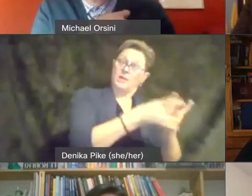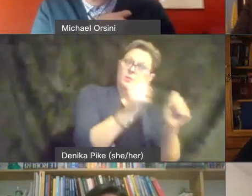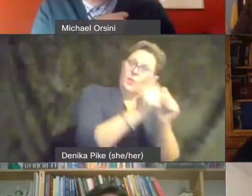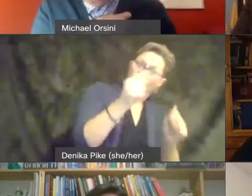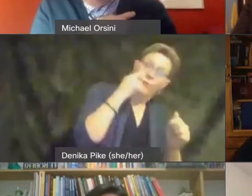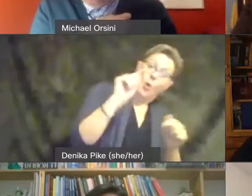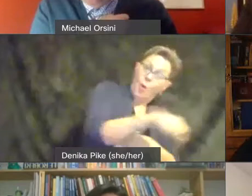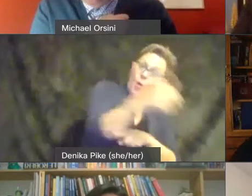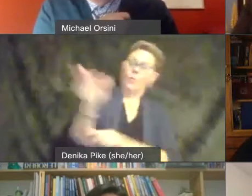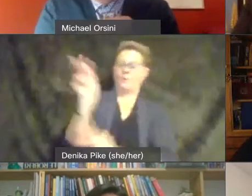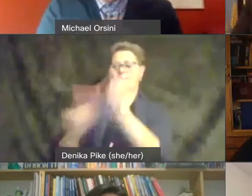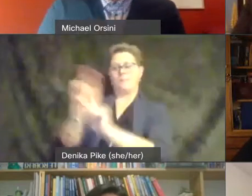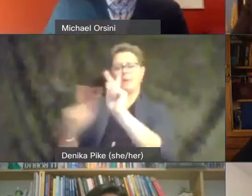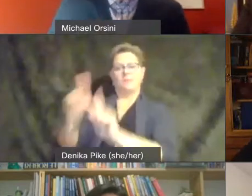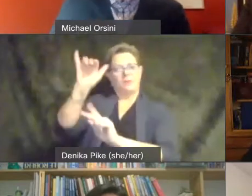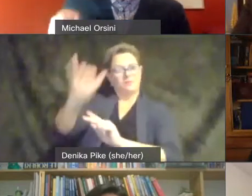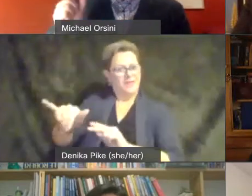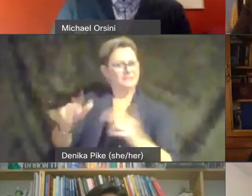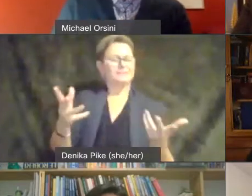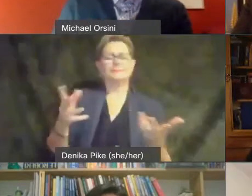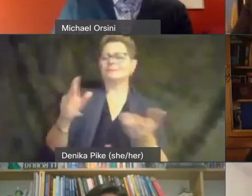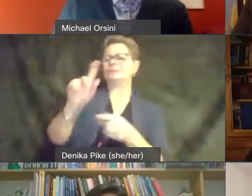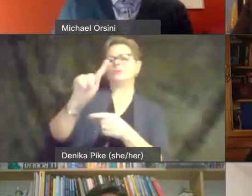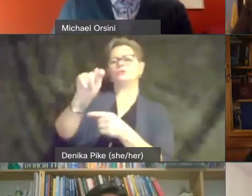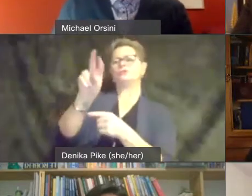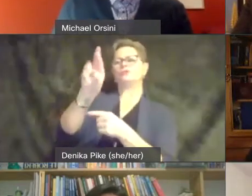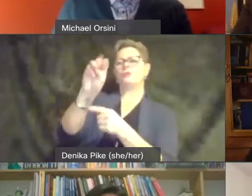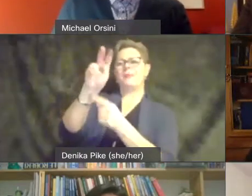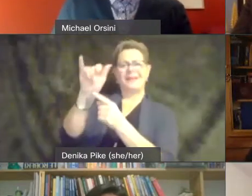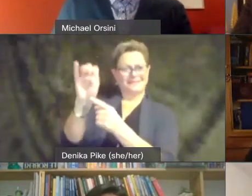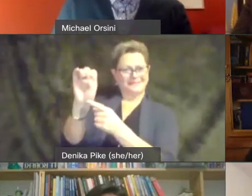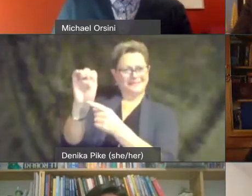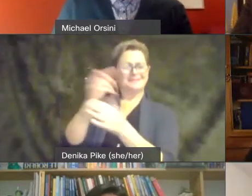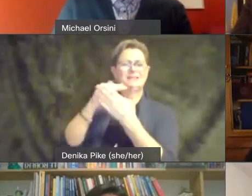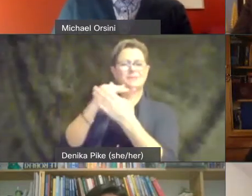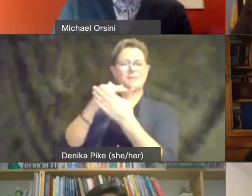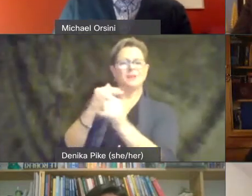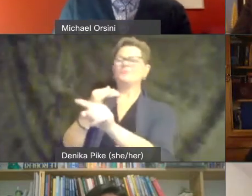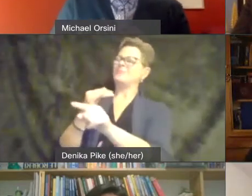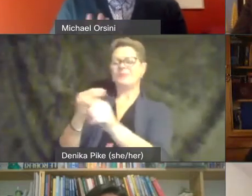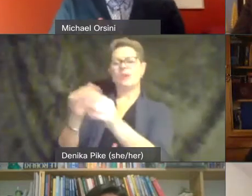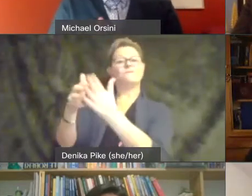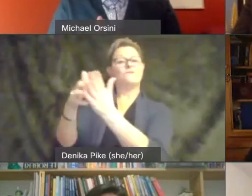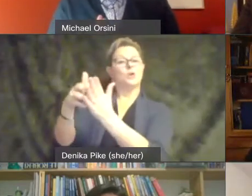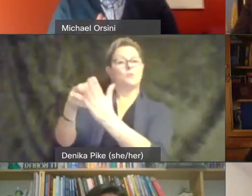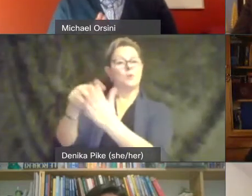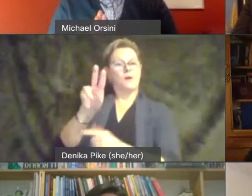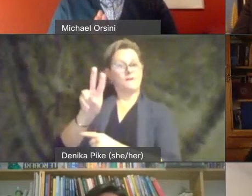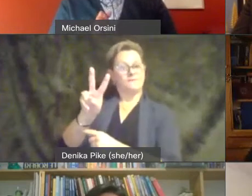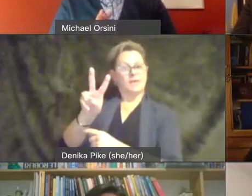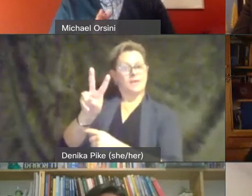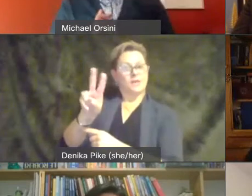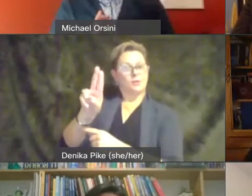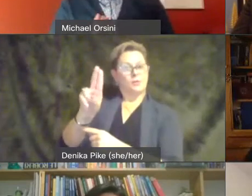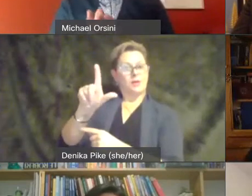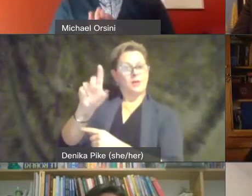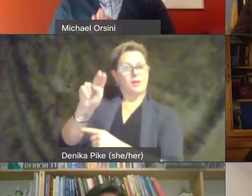As philosopher, Shelly germane reminds us should avoid this term vulnerability we talk about people is being inherently vulnerable instead of saying that.